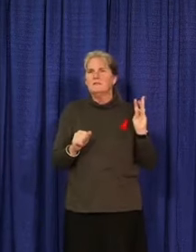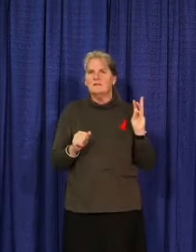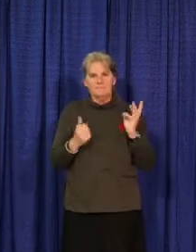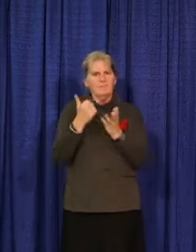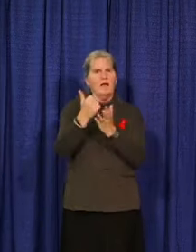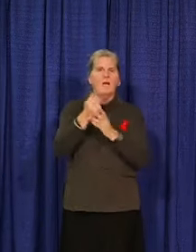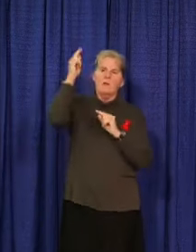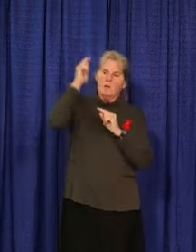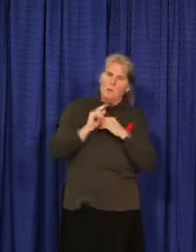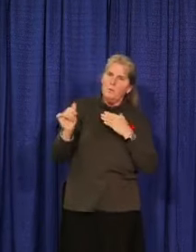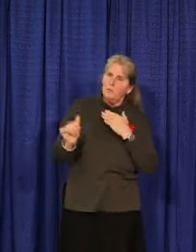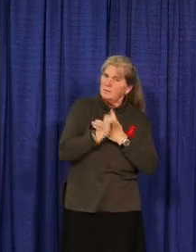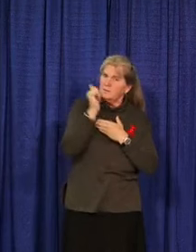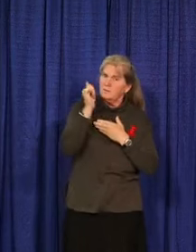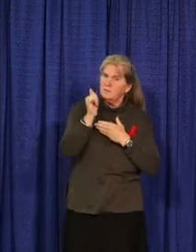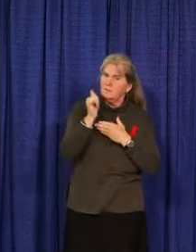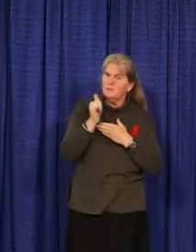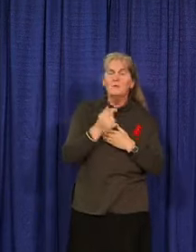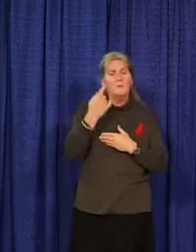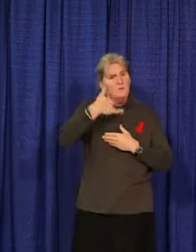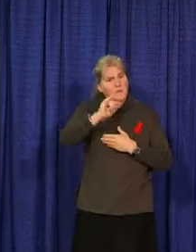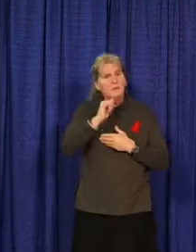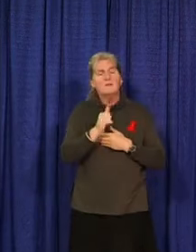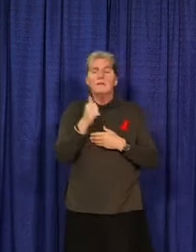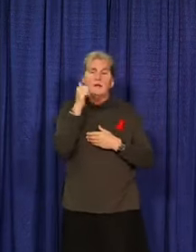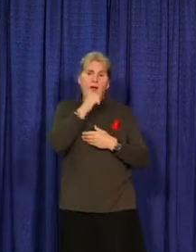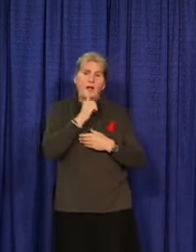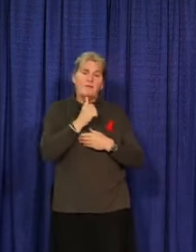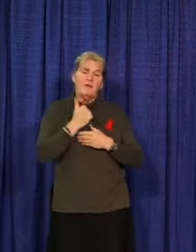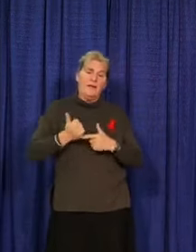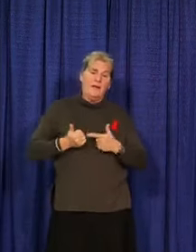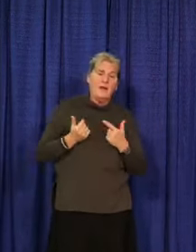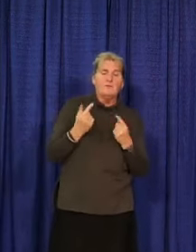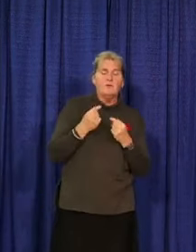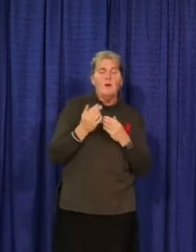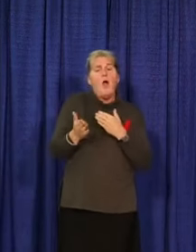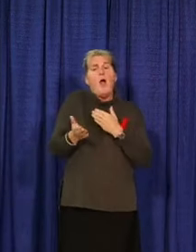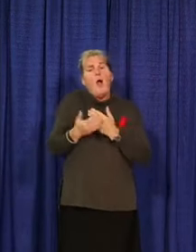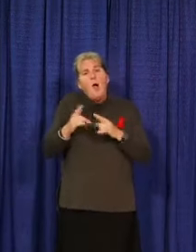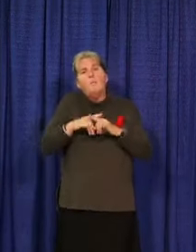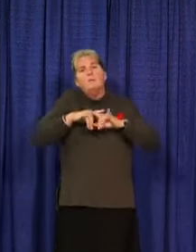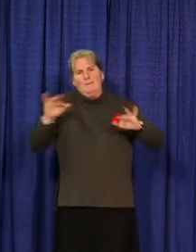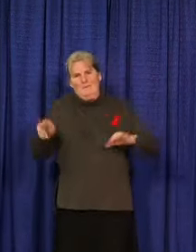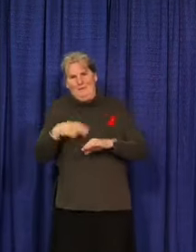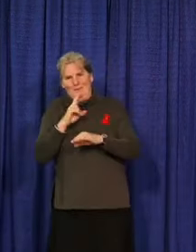we call the Safe Six. We can continue to live our lives close to the normal that